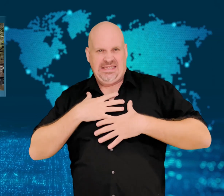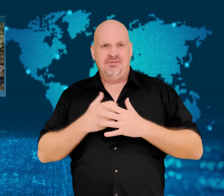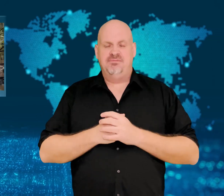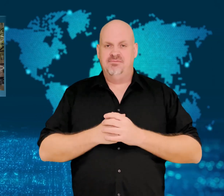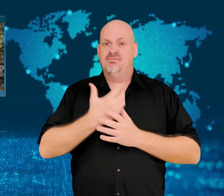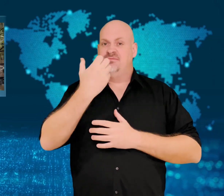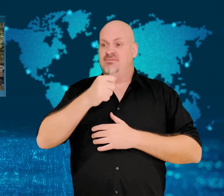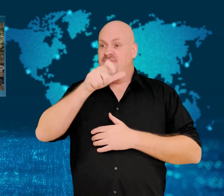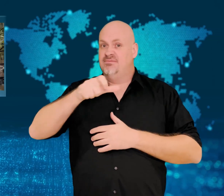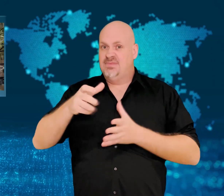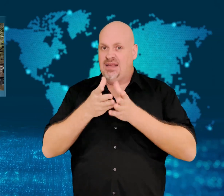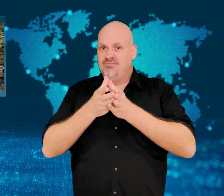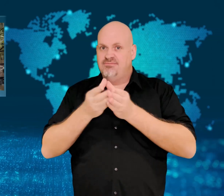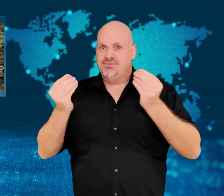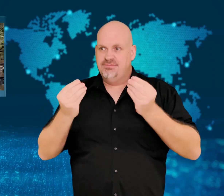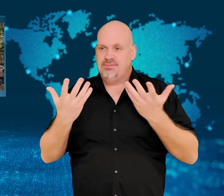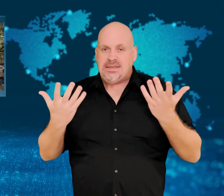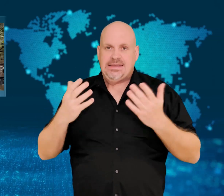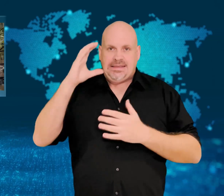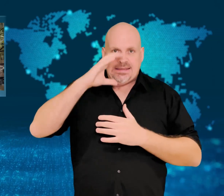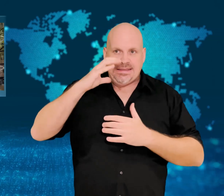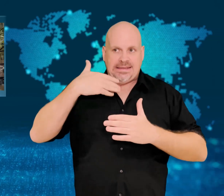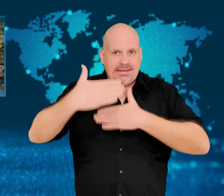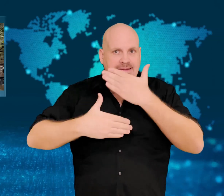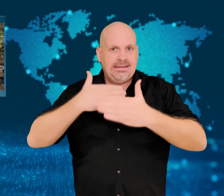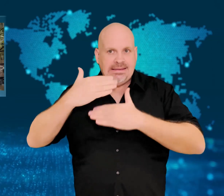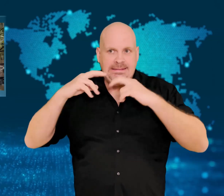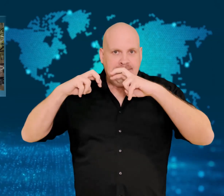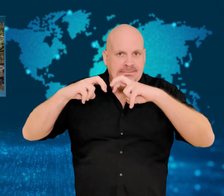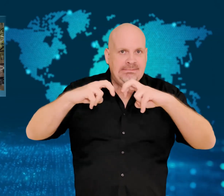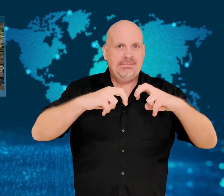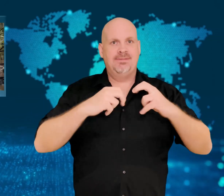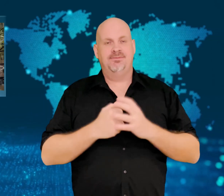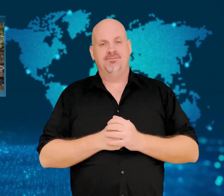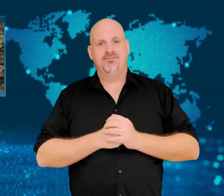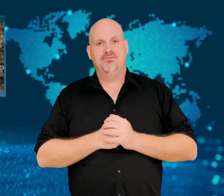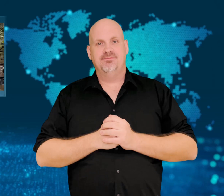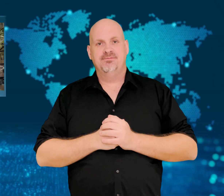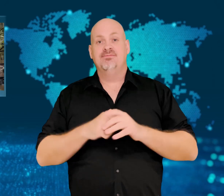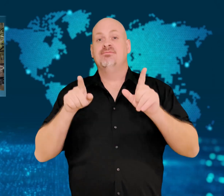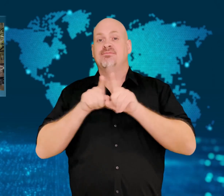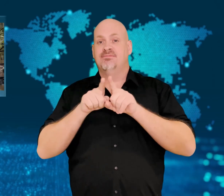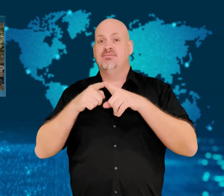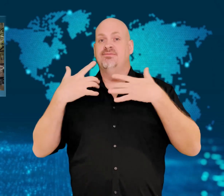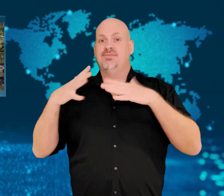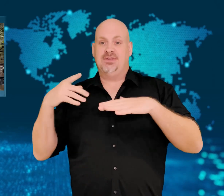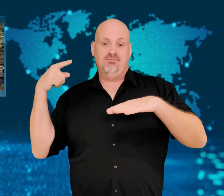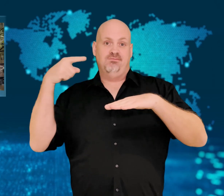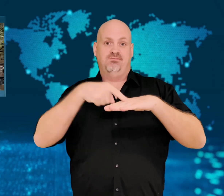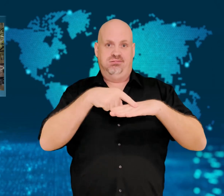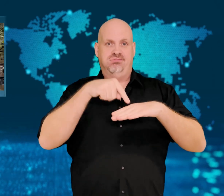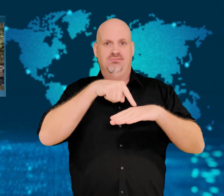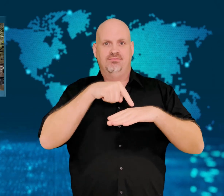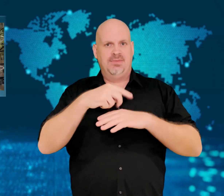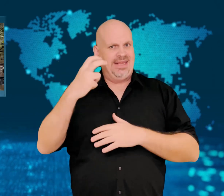Some claimed that over 70 people were injured and that people were still